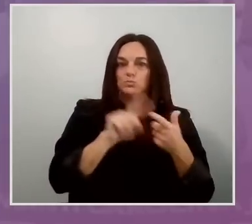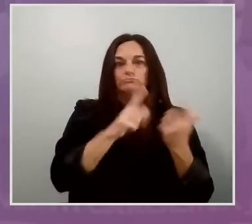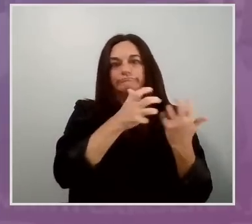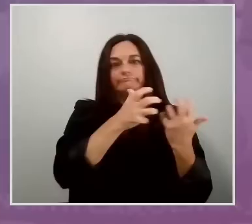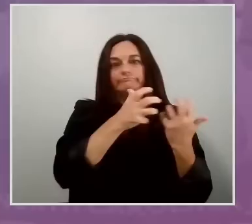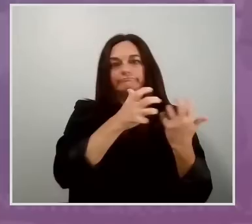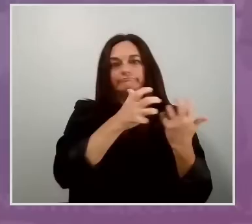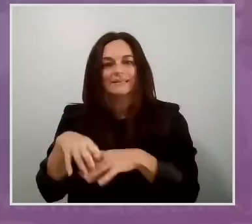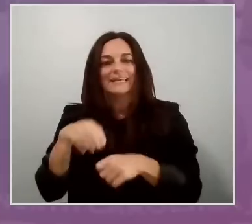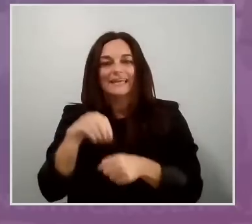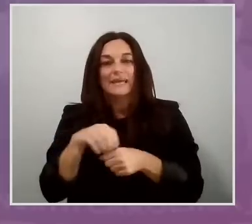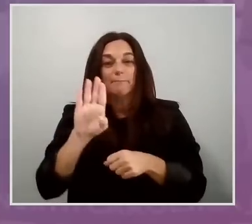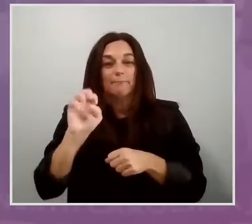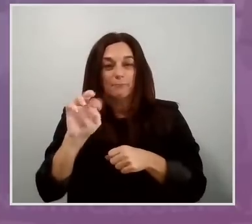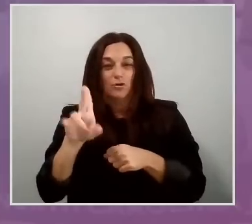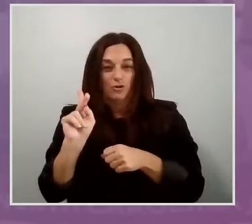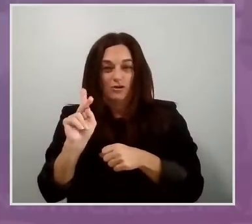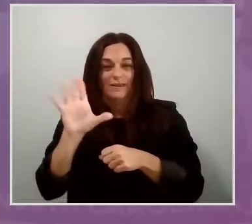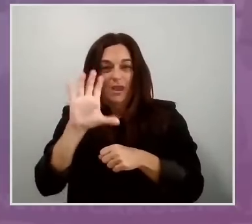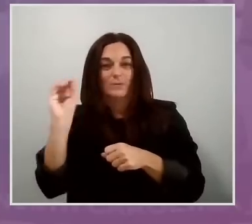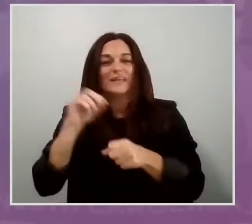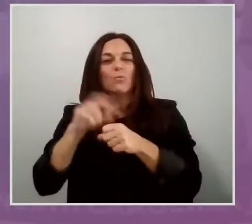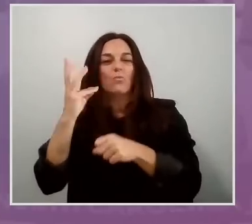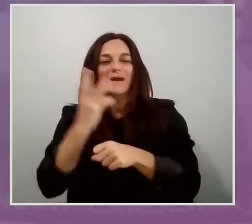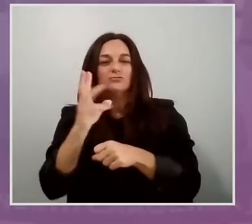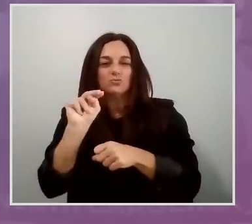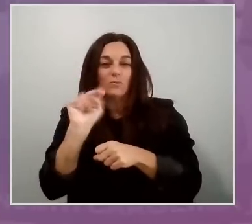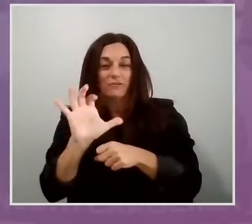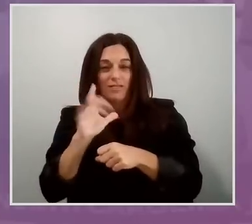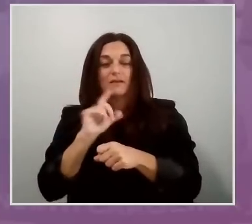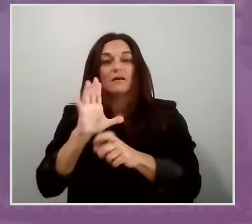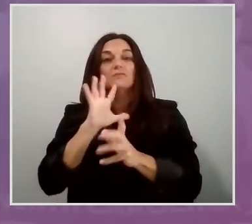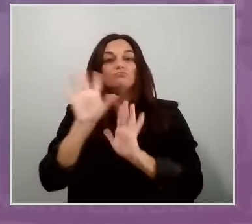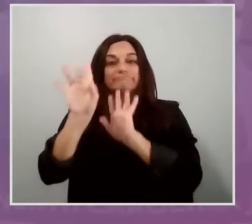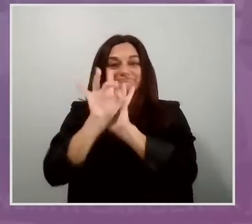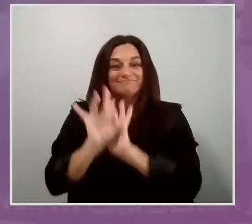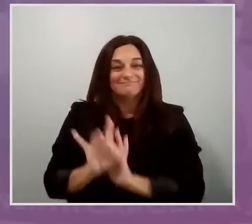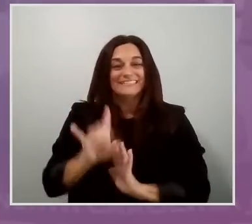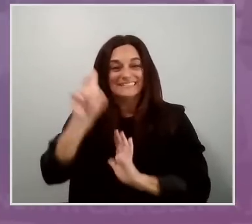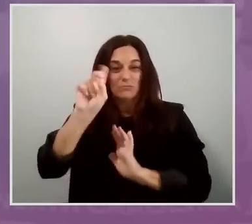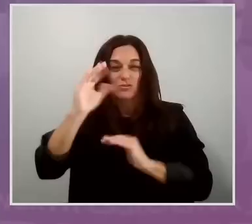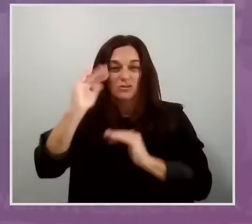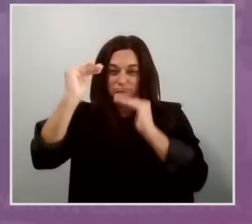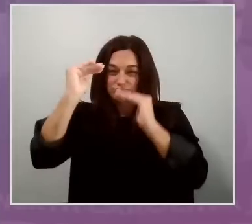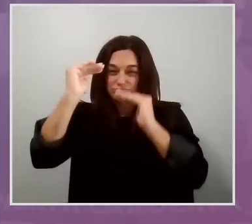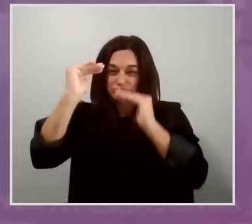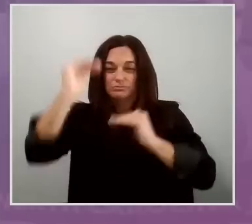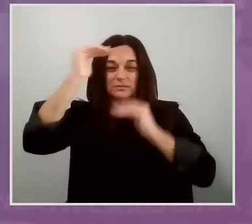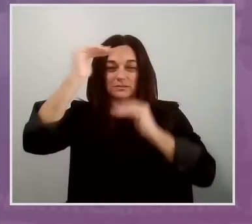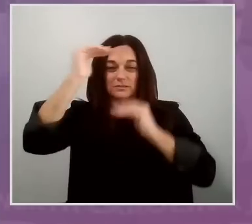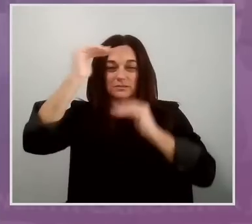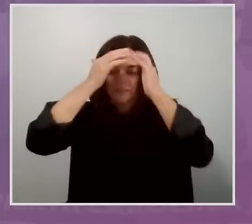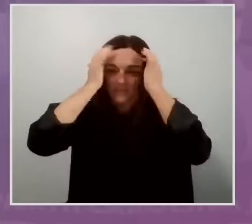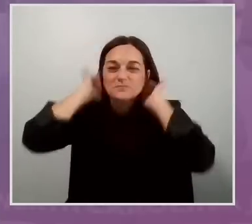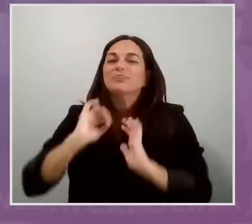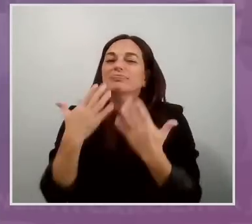AS A MANAGEMENT CONSULTANT IN ORDER TO ORGANIZE IN WESTERN